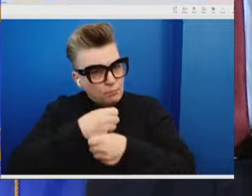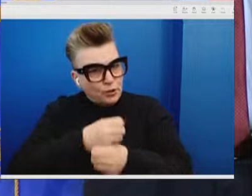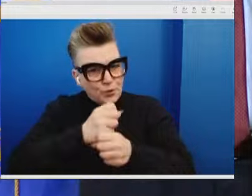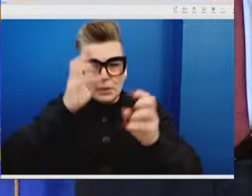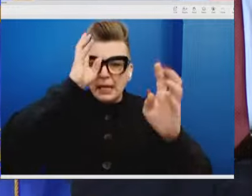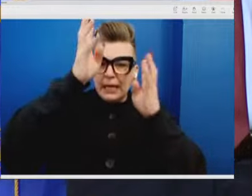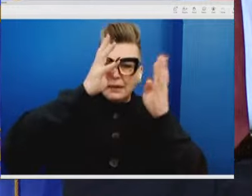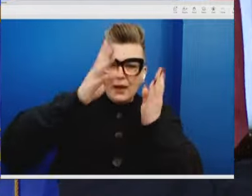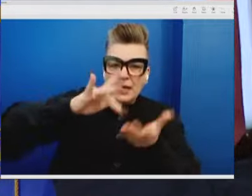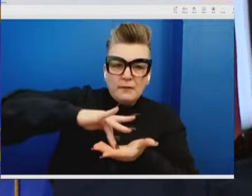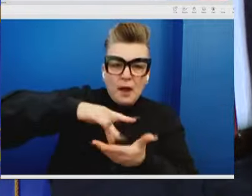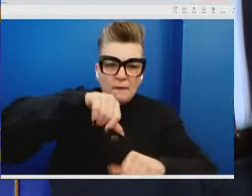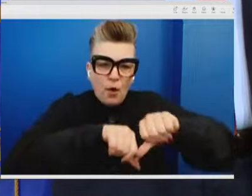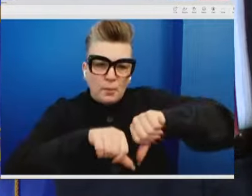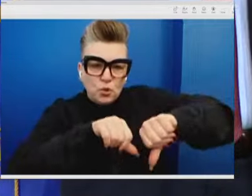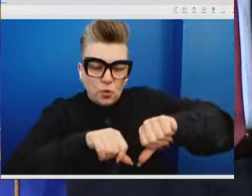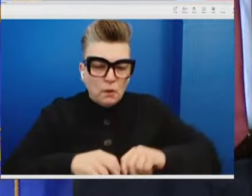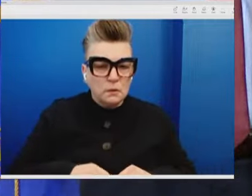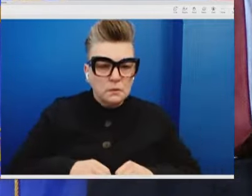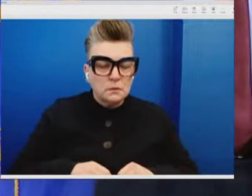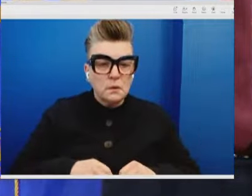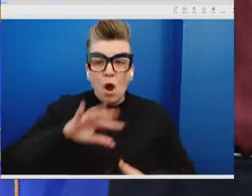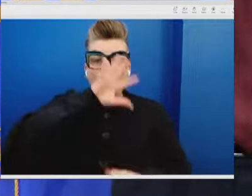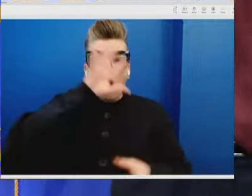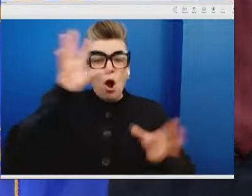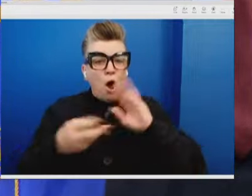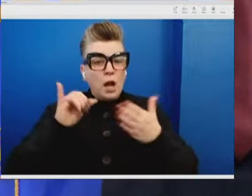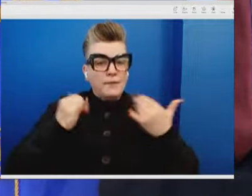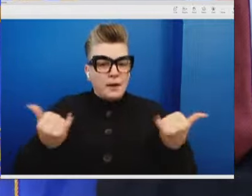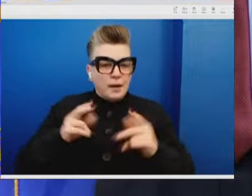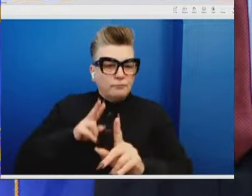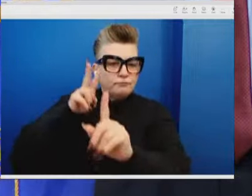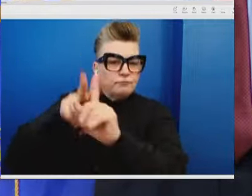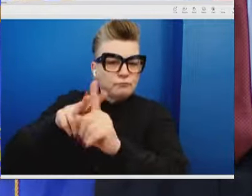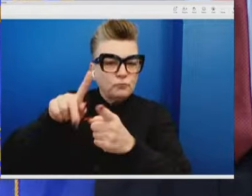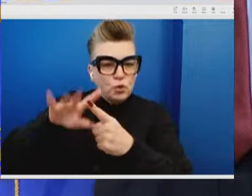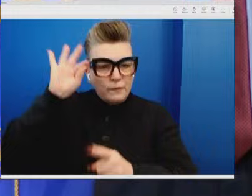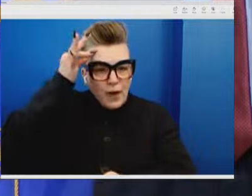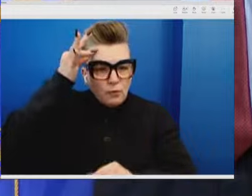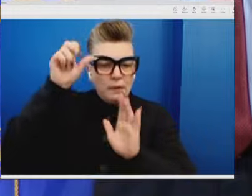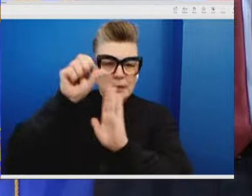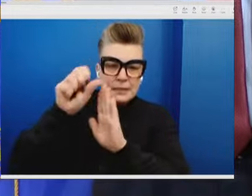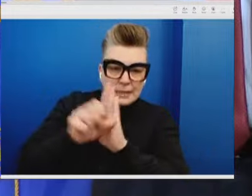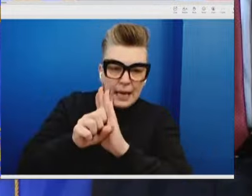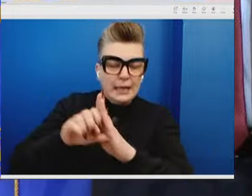We're now applying that to federal, state, and industry partnerships around the work requirement.